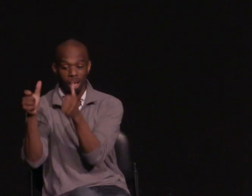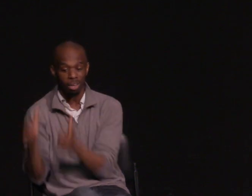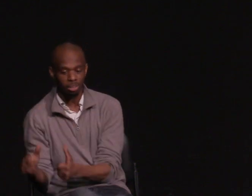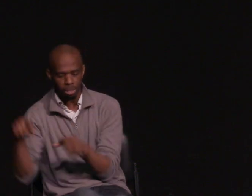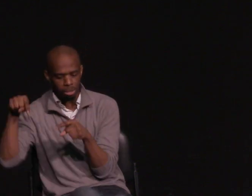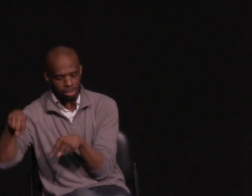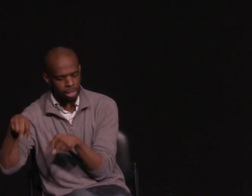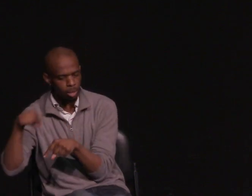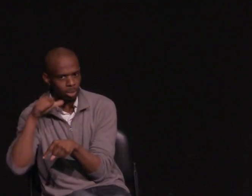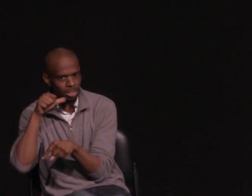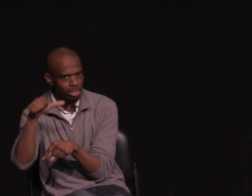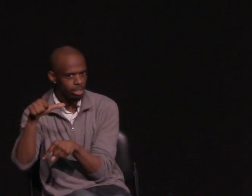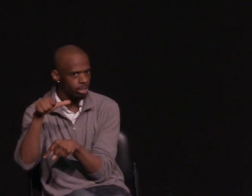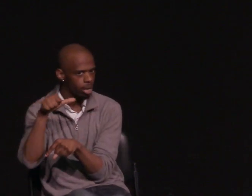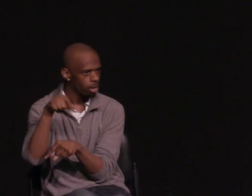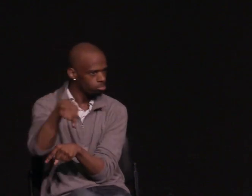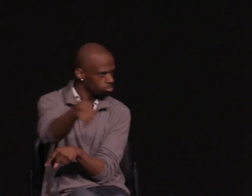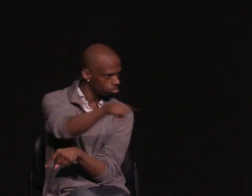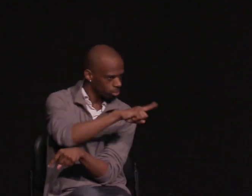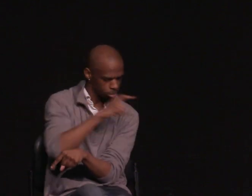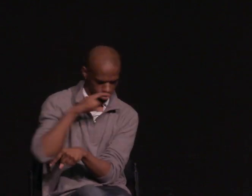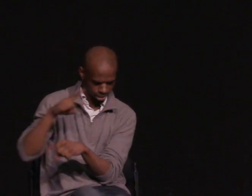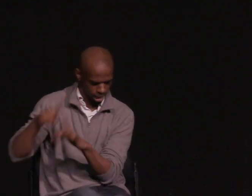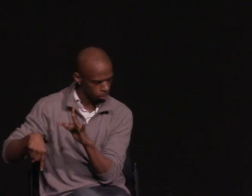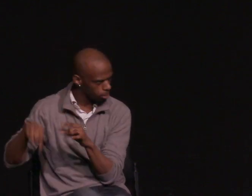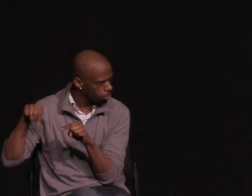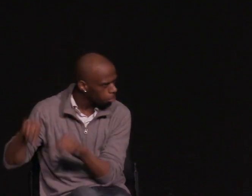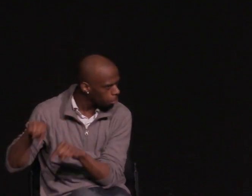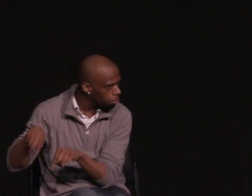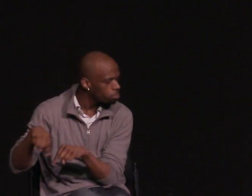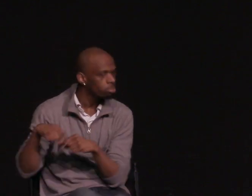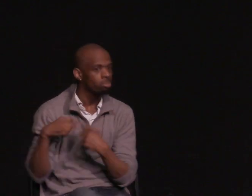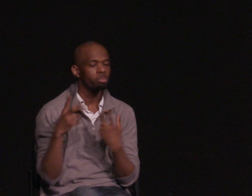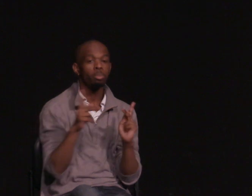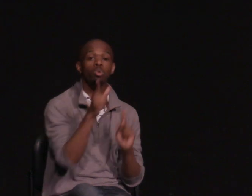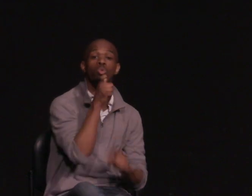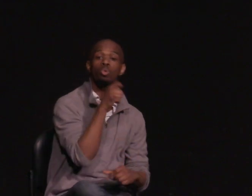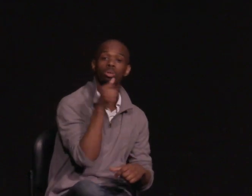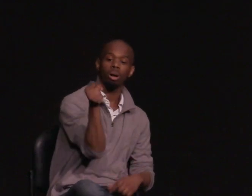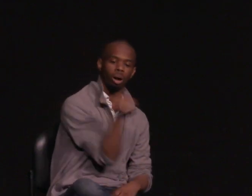I understood that exploited migrant farmworkers, people living in rural and urban areas suffering from food